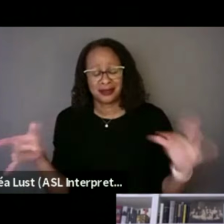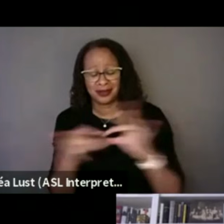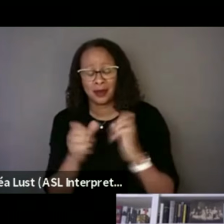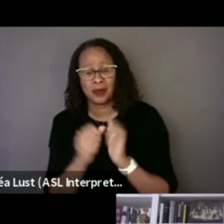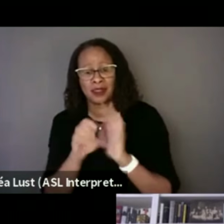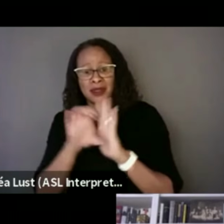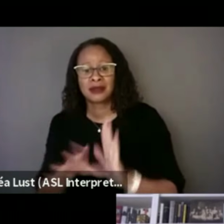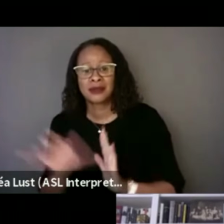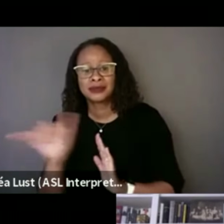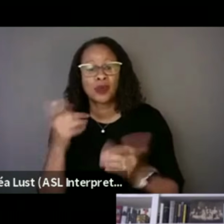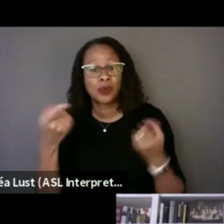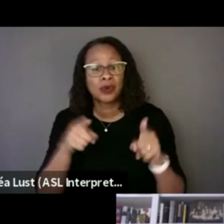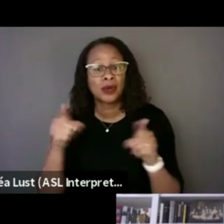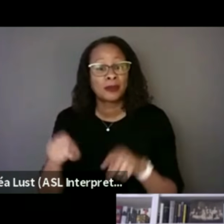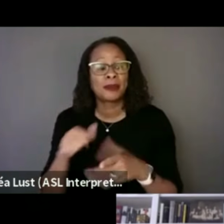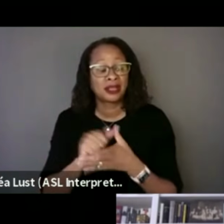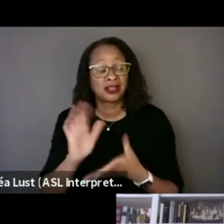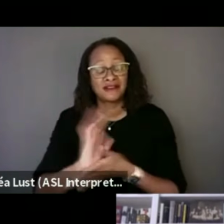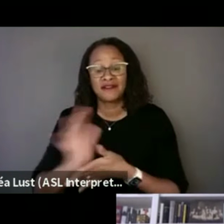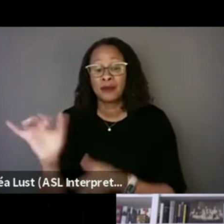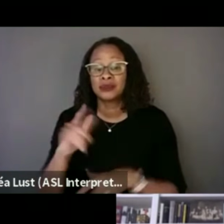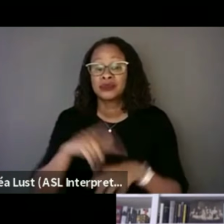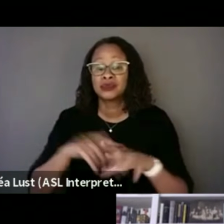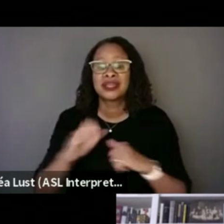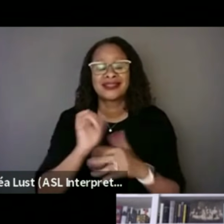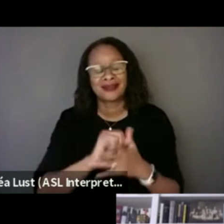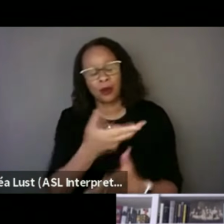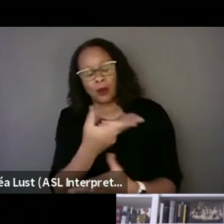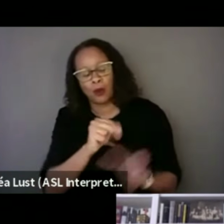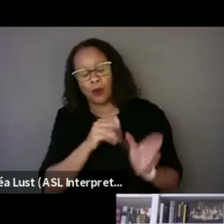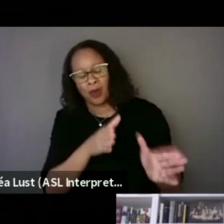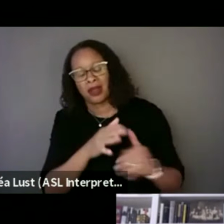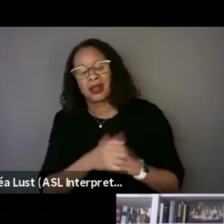and what's happening in the film in their own ways. And so the film...